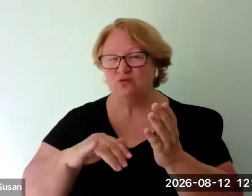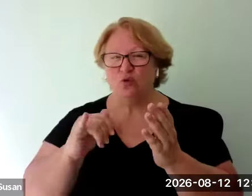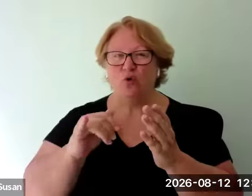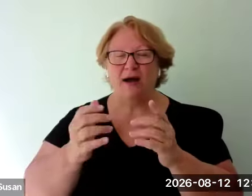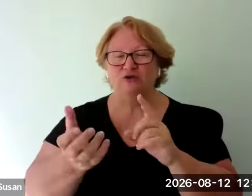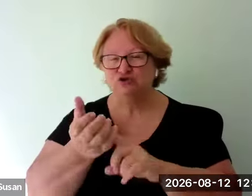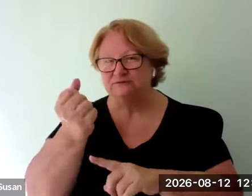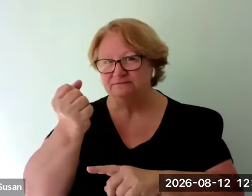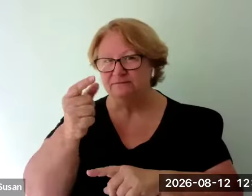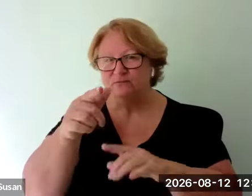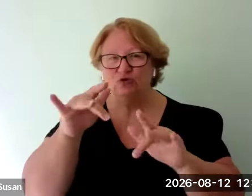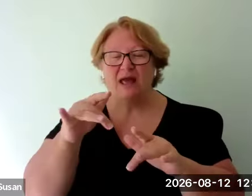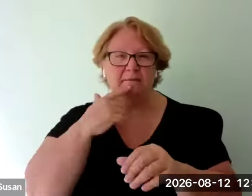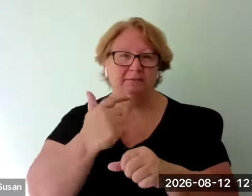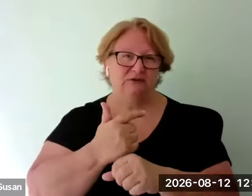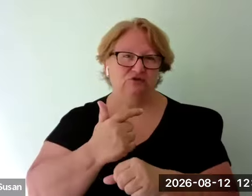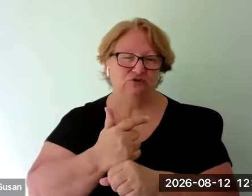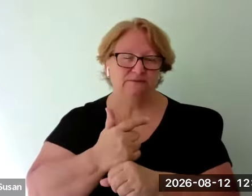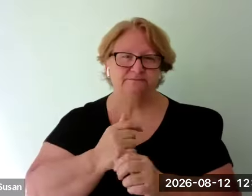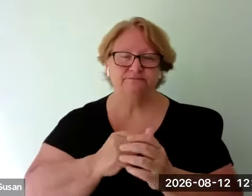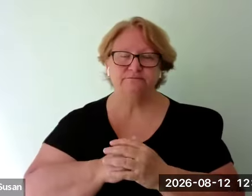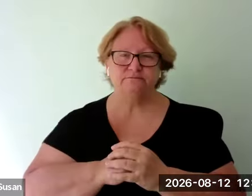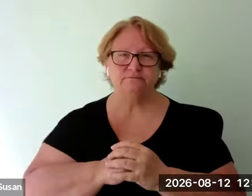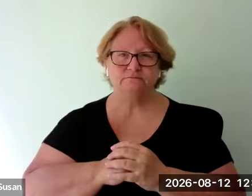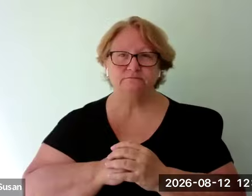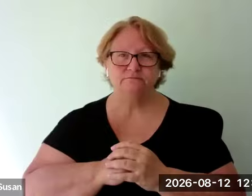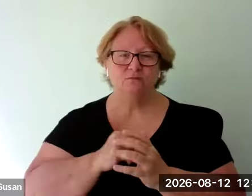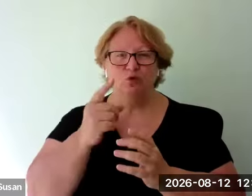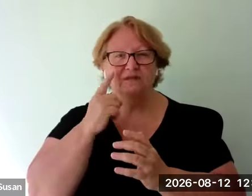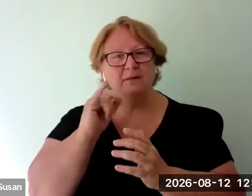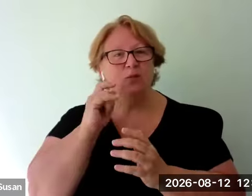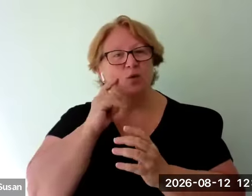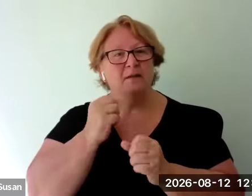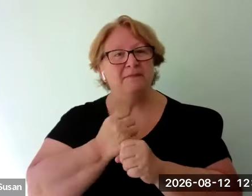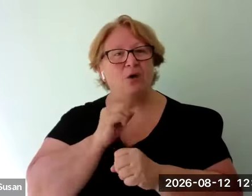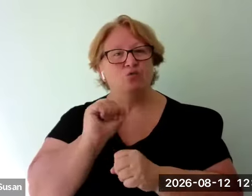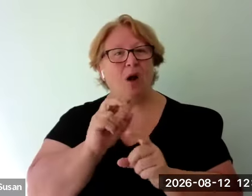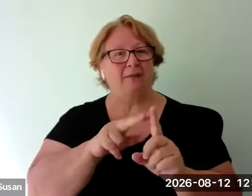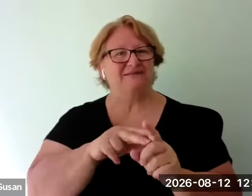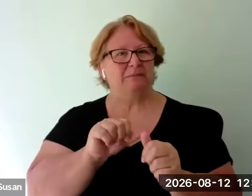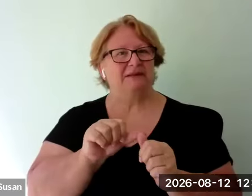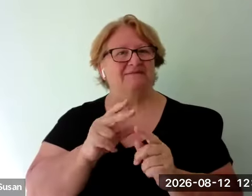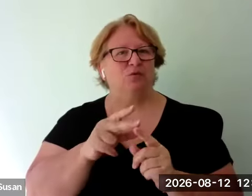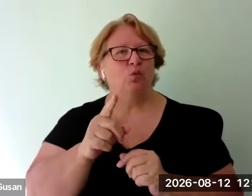could be things like any additional experiences or achievements that you have no had a chance to mention in